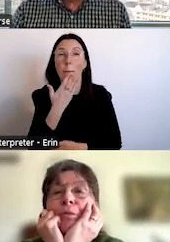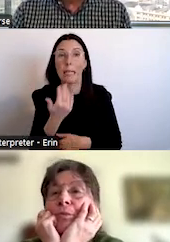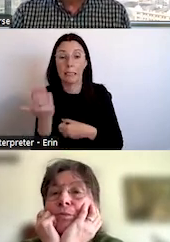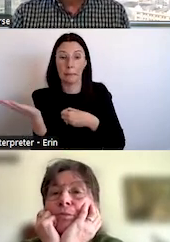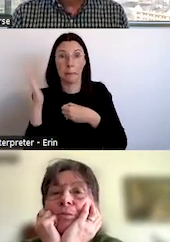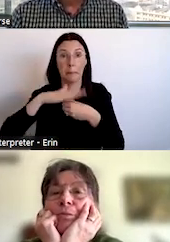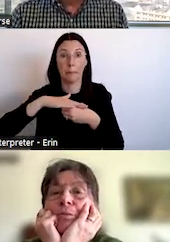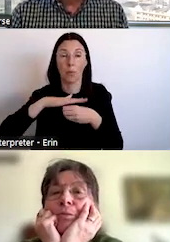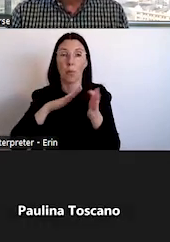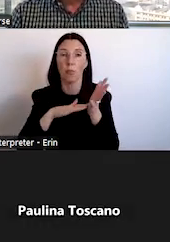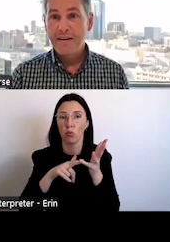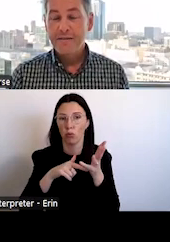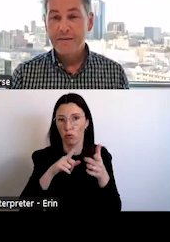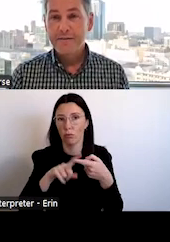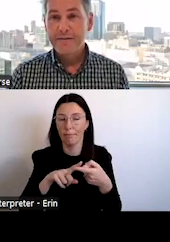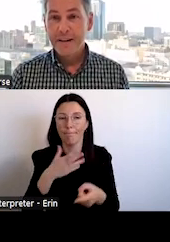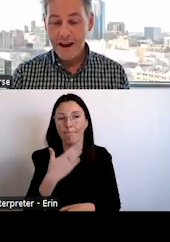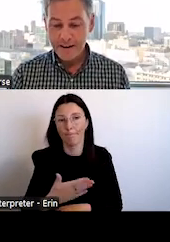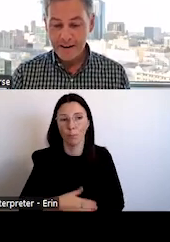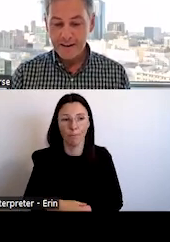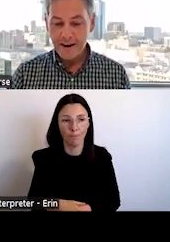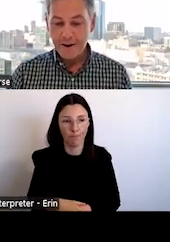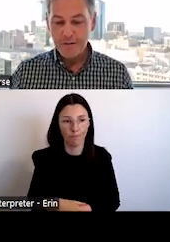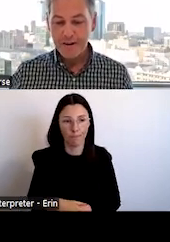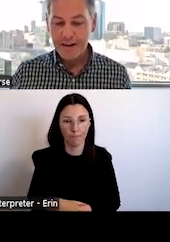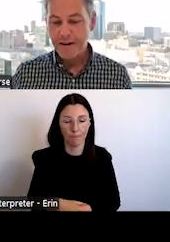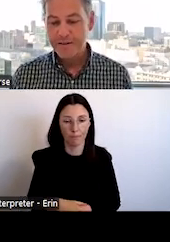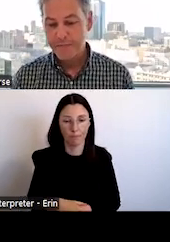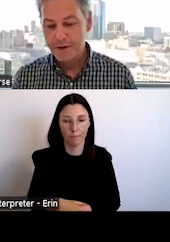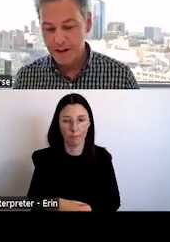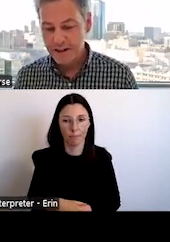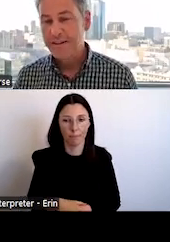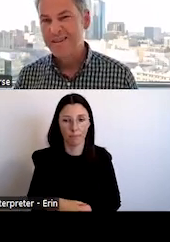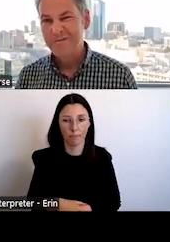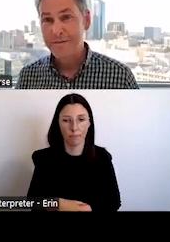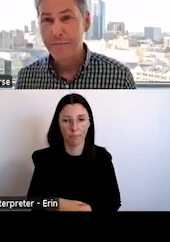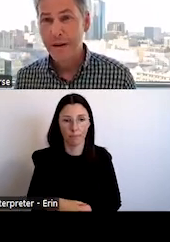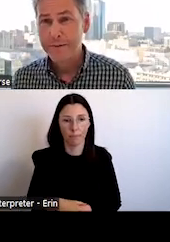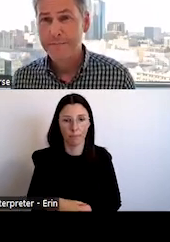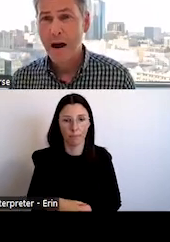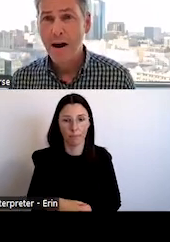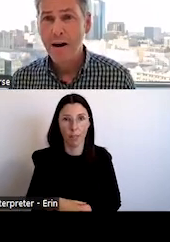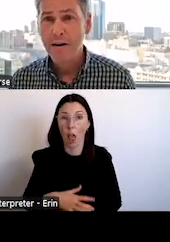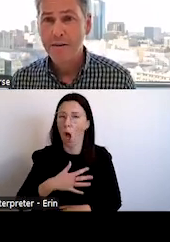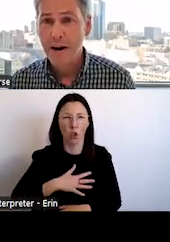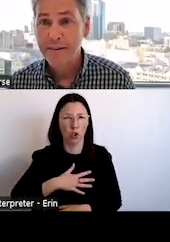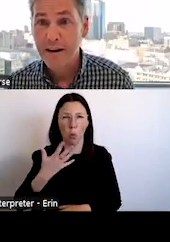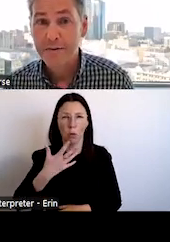So, today, I don't want to take up this opportunity to read verbatim the guidelines